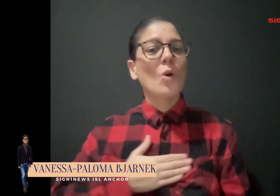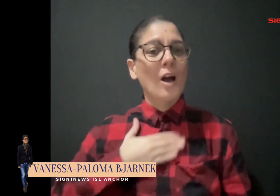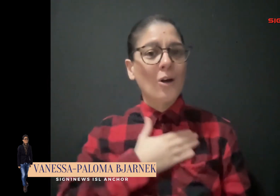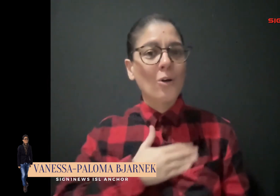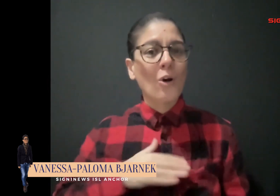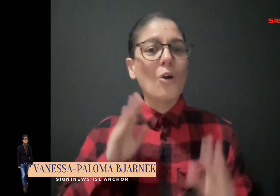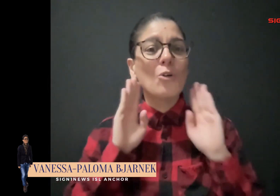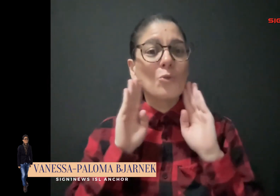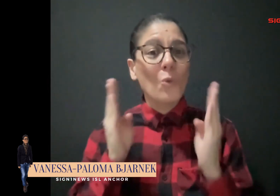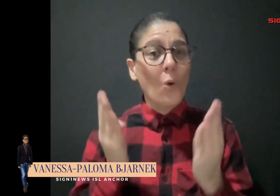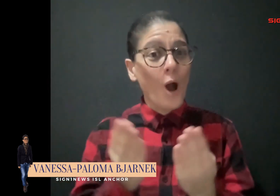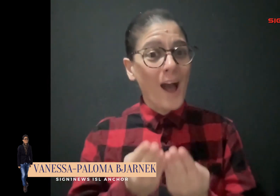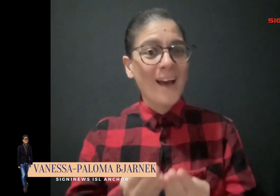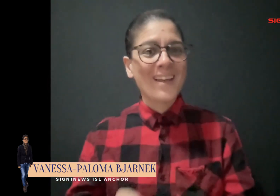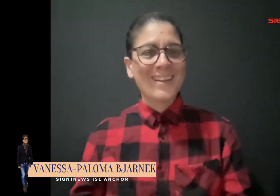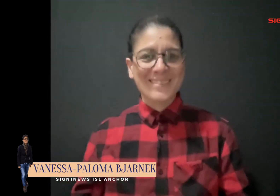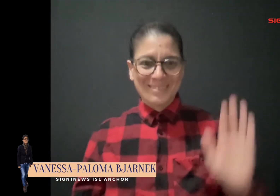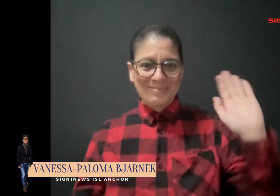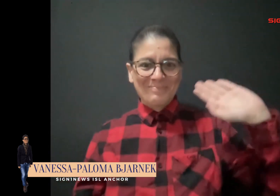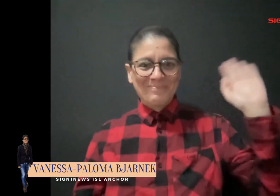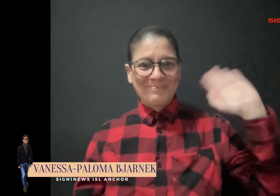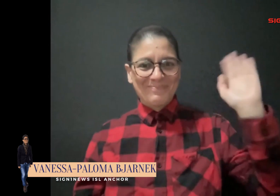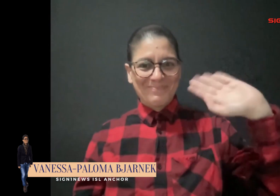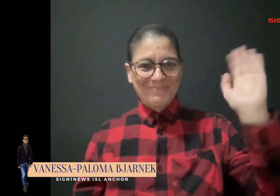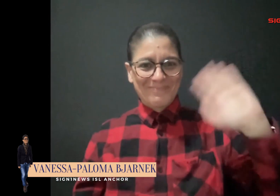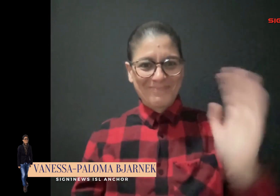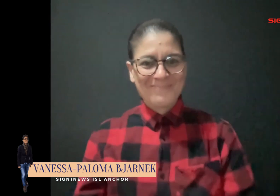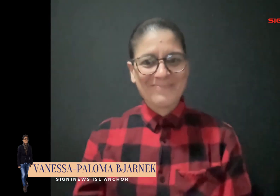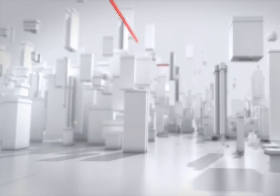Christmas Merry Christmas